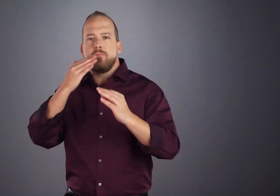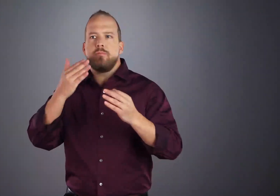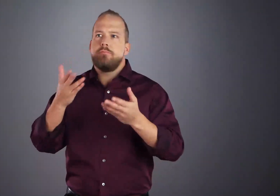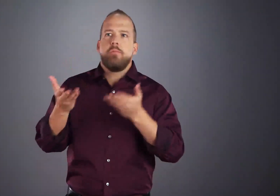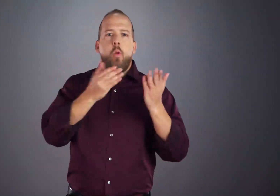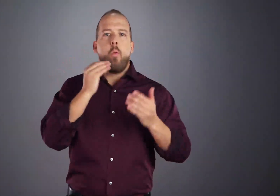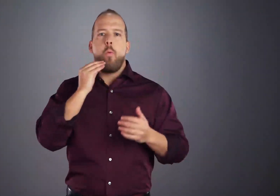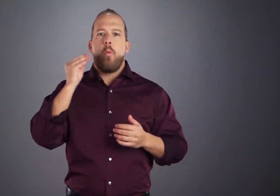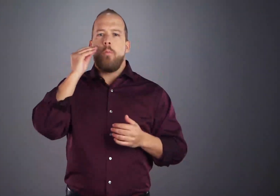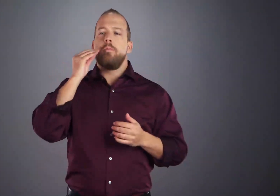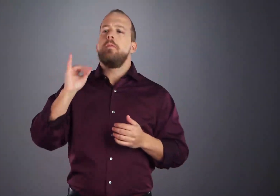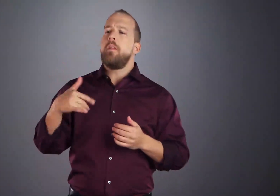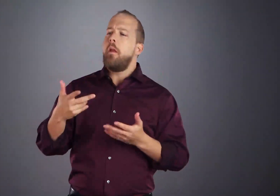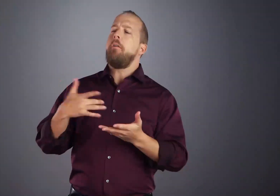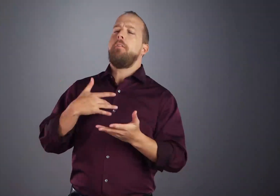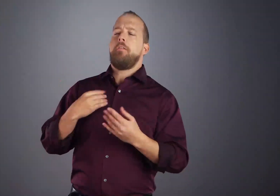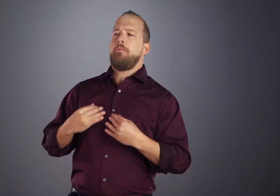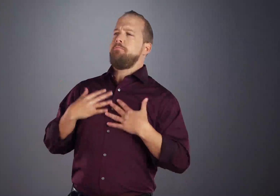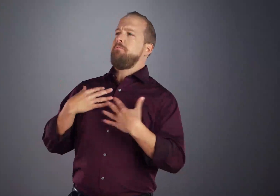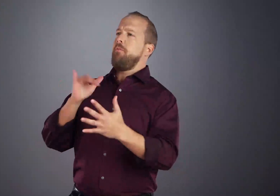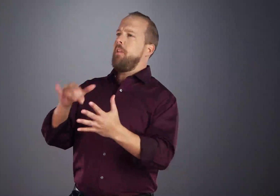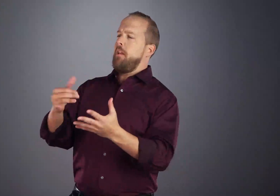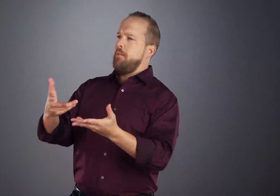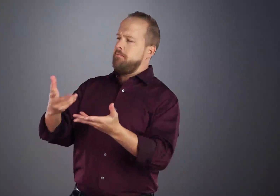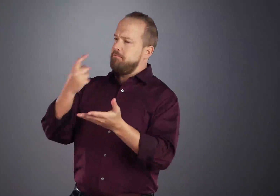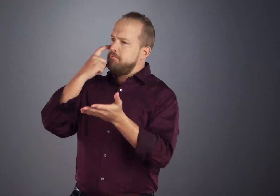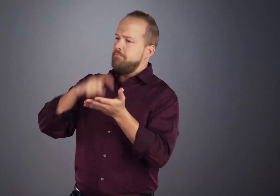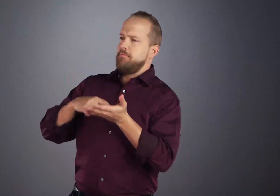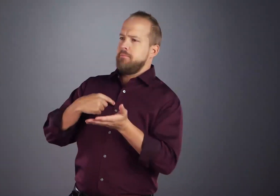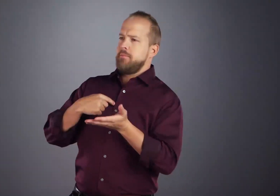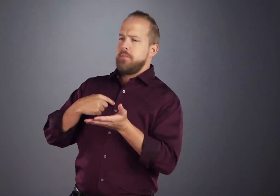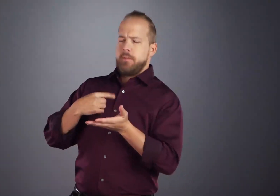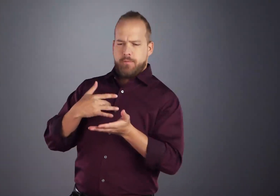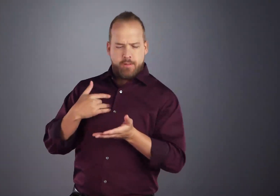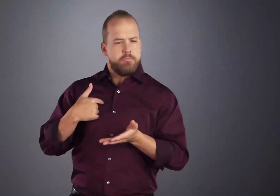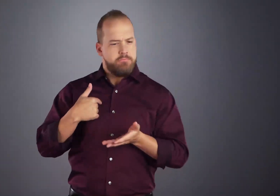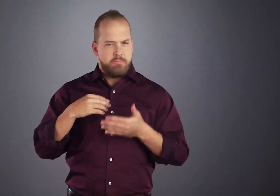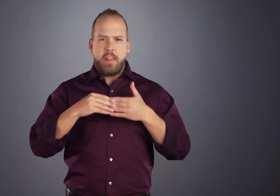My talent for leadership, I imagined, would place me at the head the vast